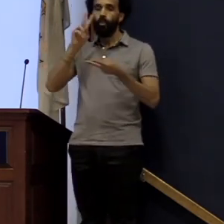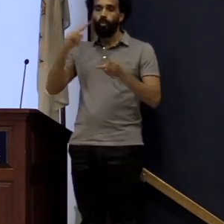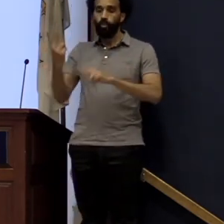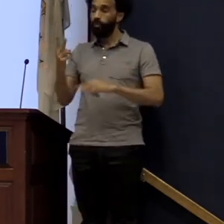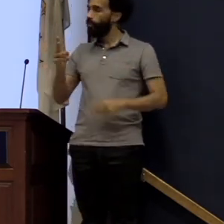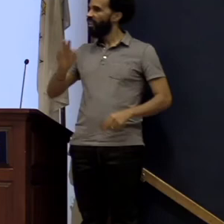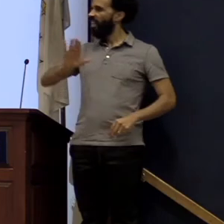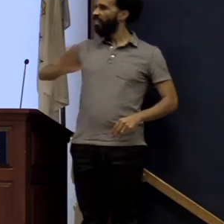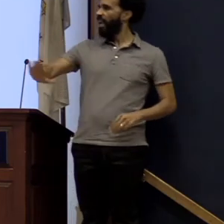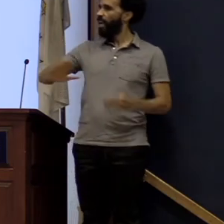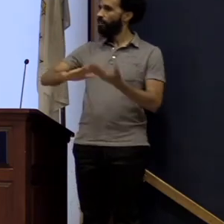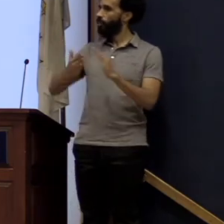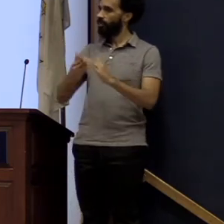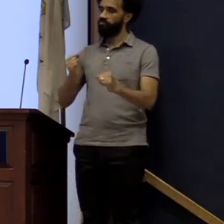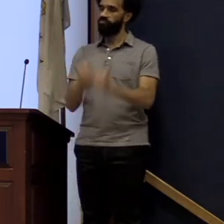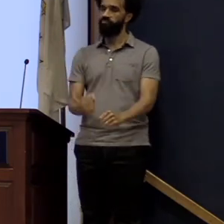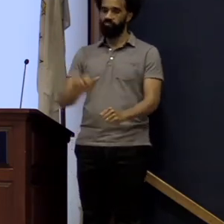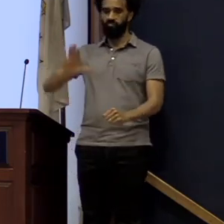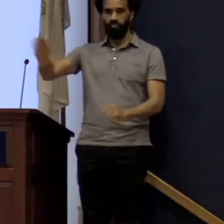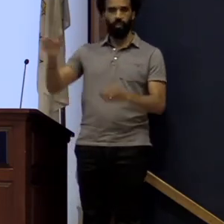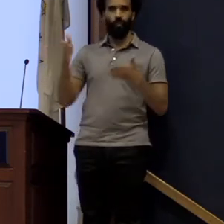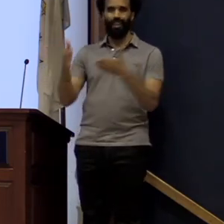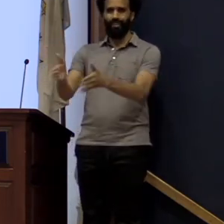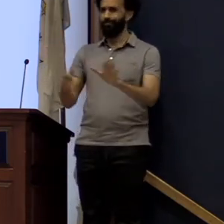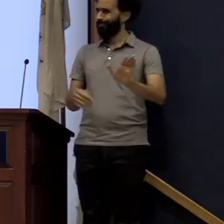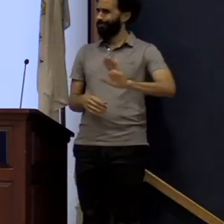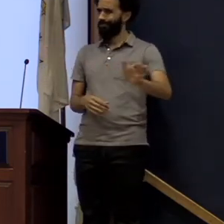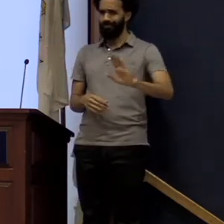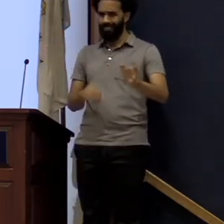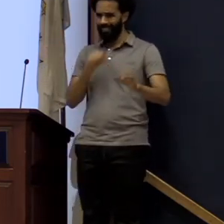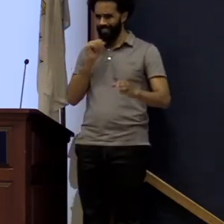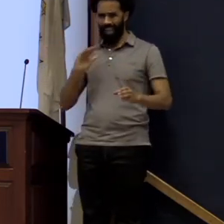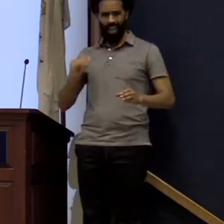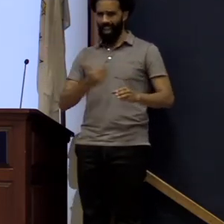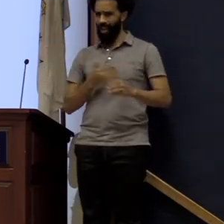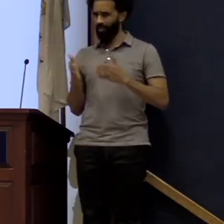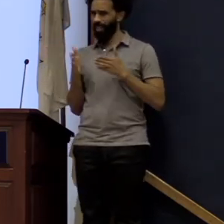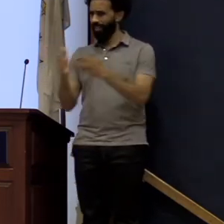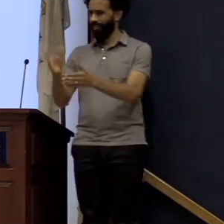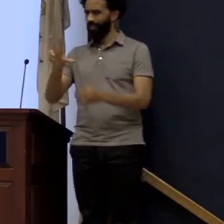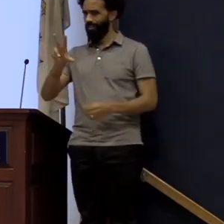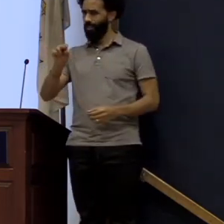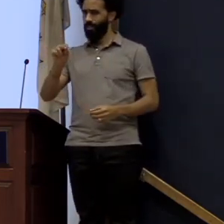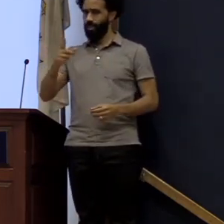They really helped us to understand that that is a terrible message to send it is not our culture